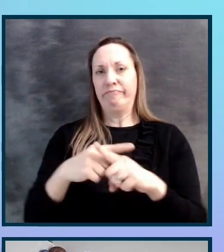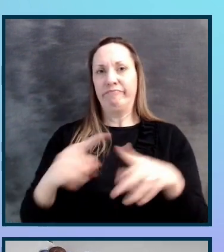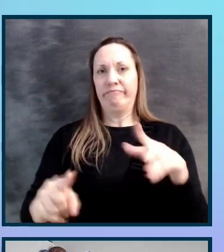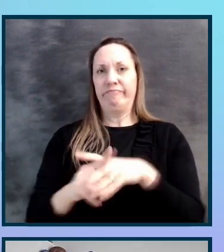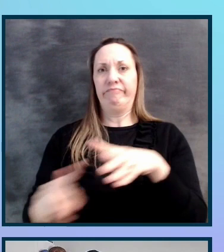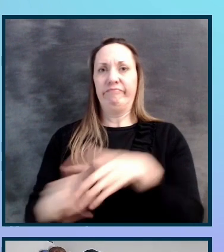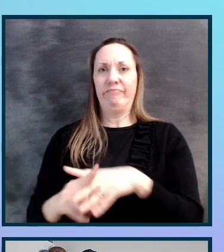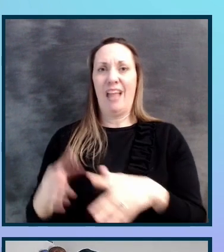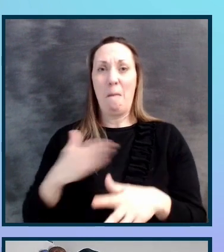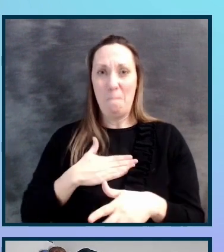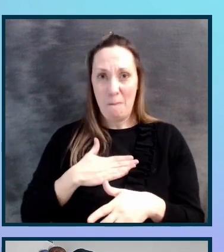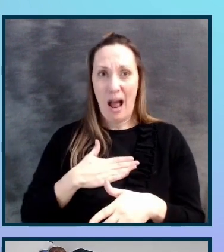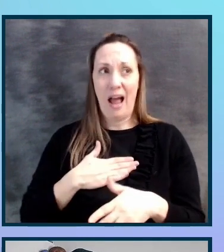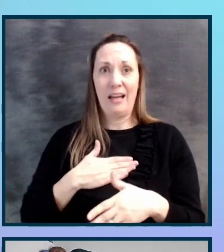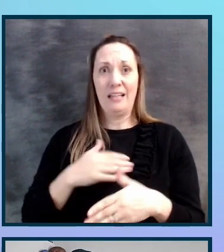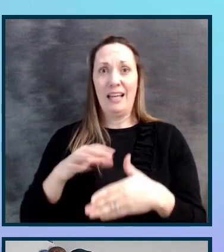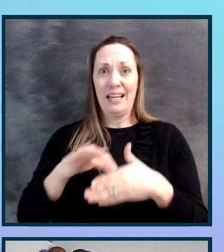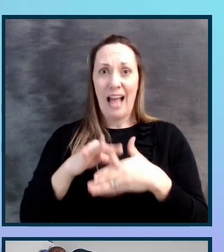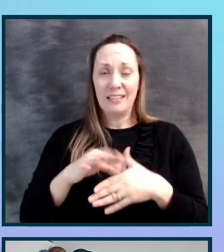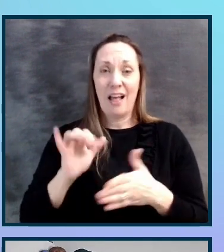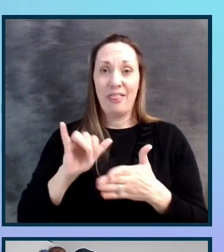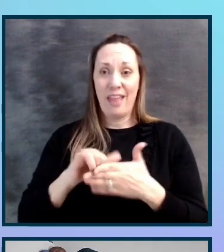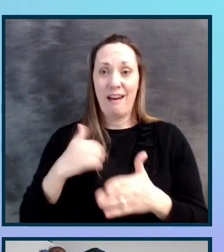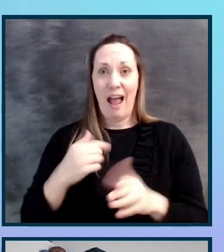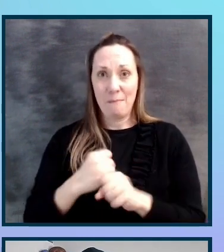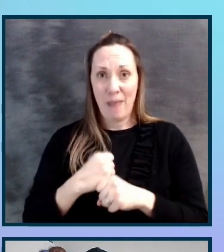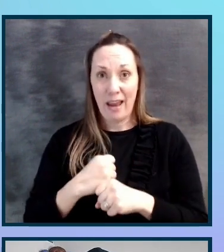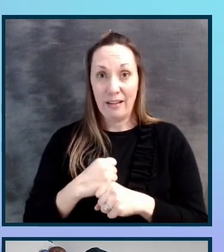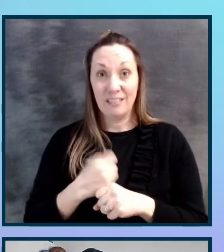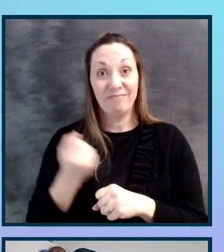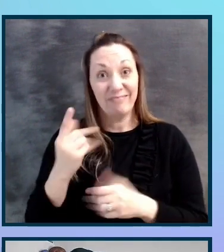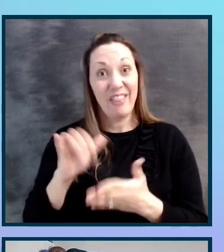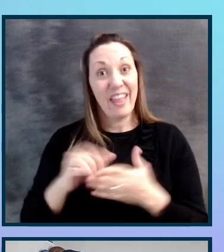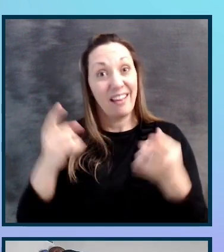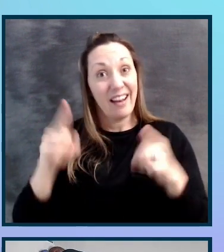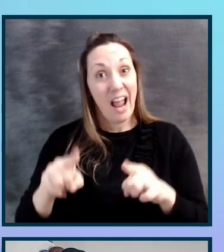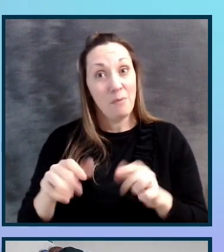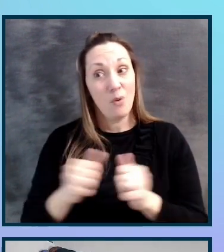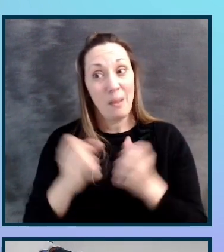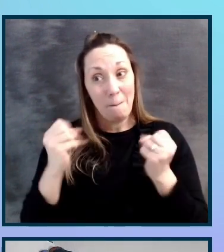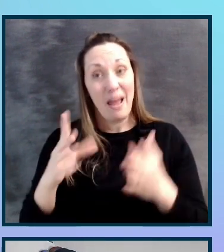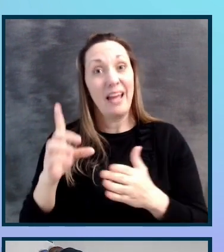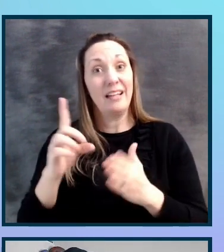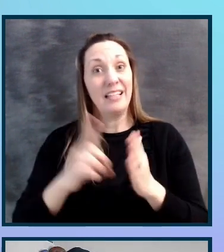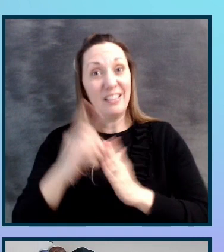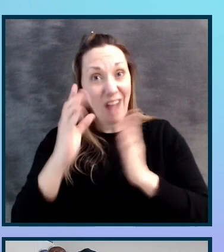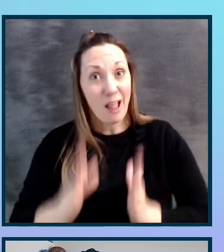And this is the same thing that happens to a lot of developers, right? Where they create new content, they think it's super dope, they push it out the door and they say,